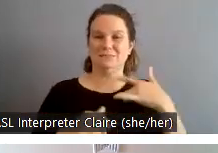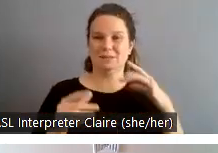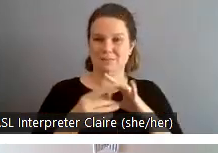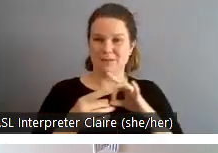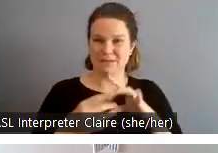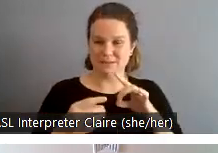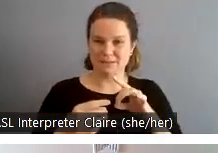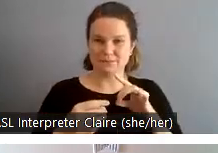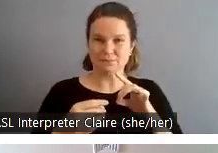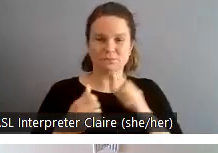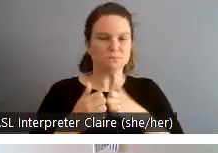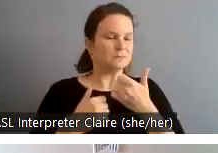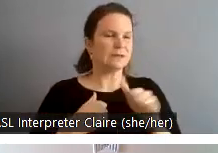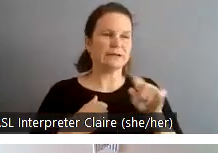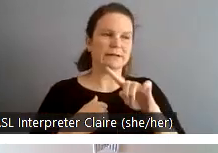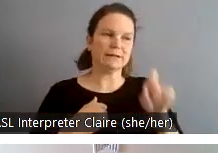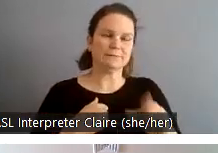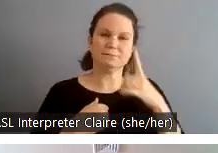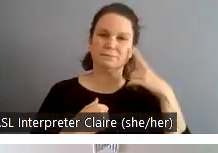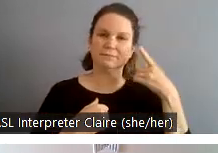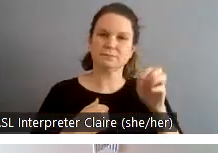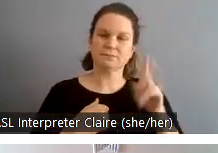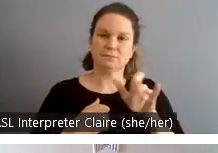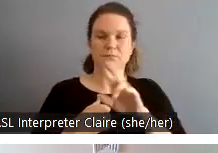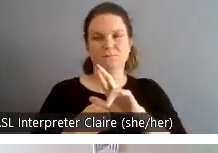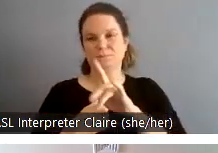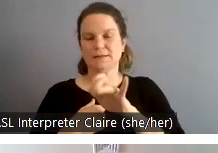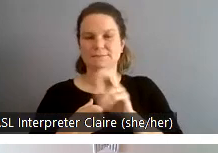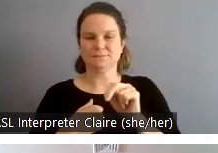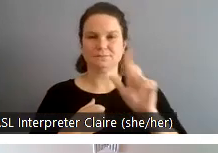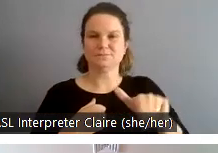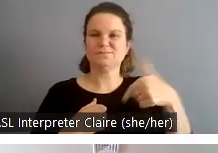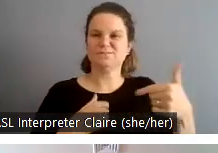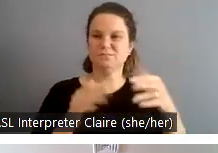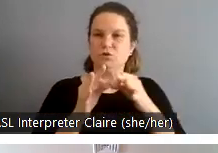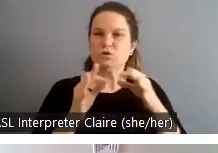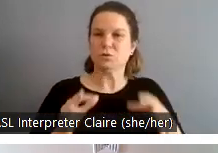Getman with any questions for Emily or